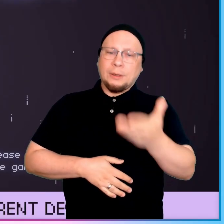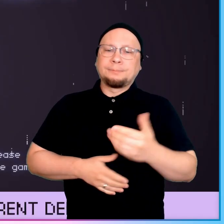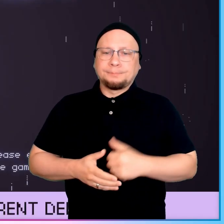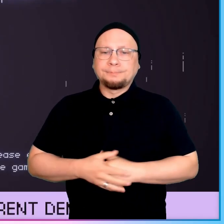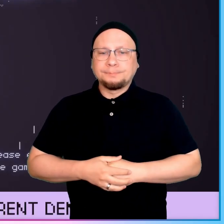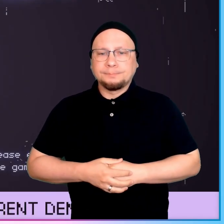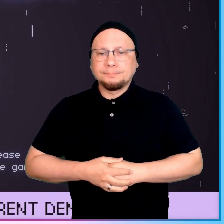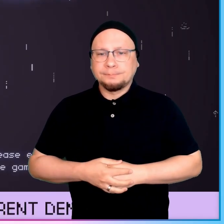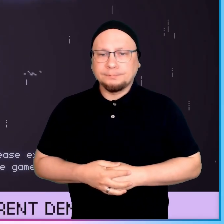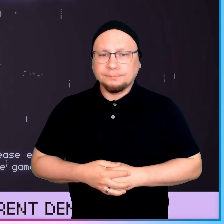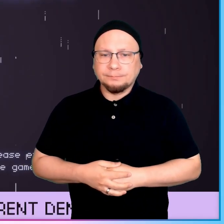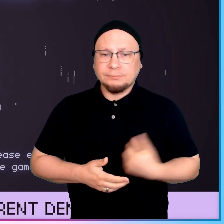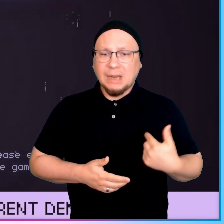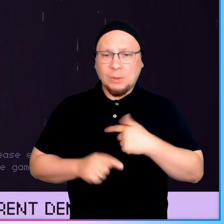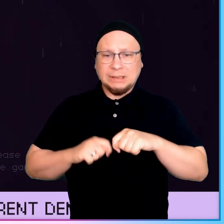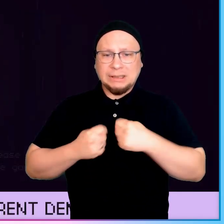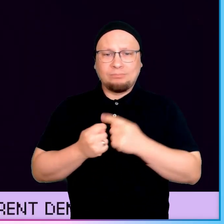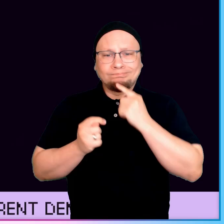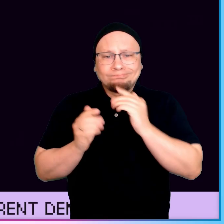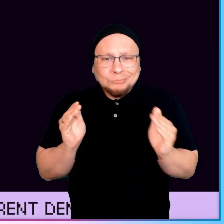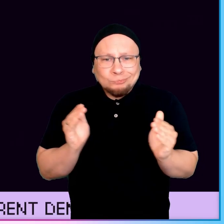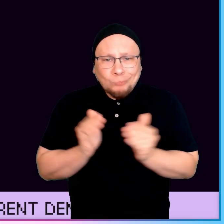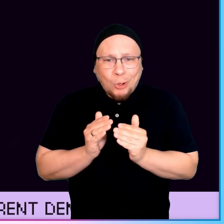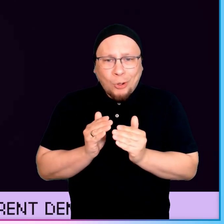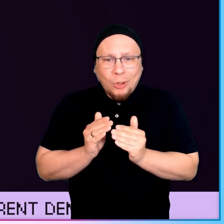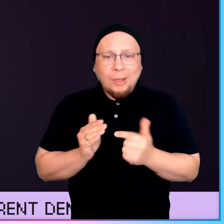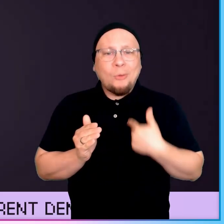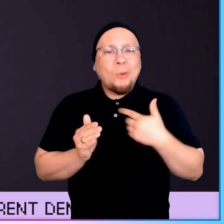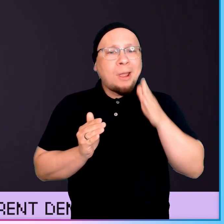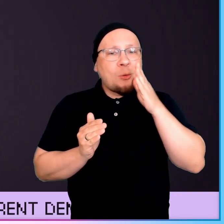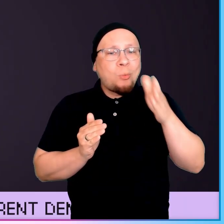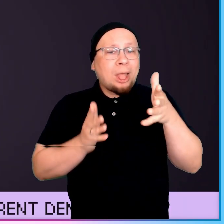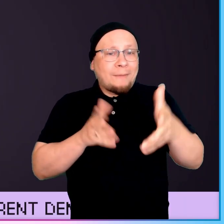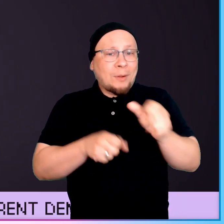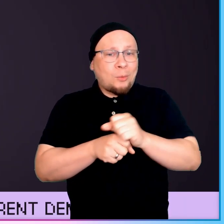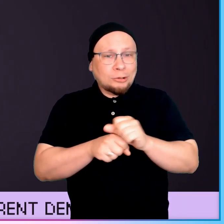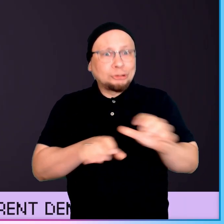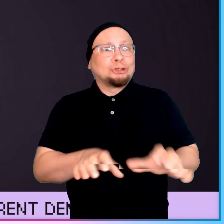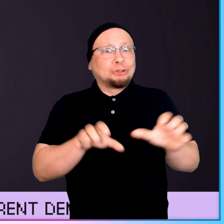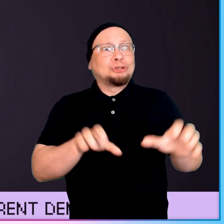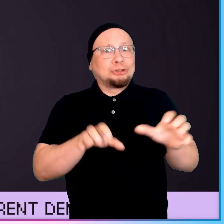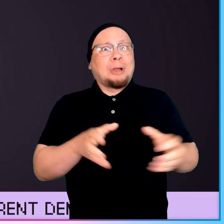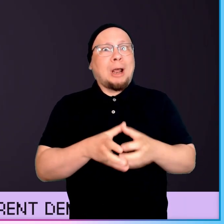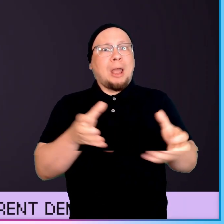We are a small team, and we have a lot more to do before release. We’re working on accessibility